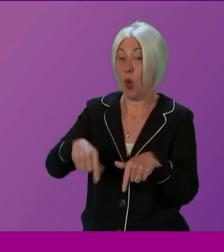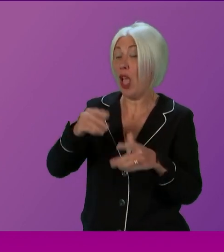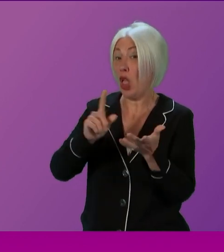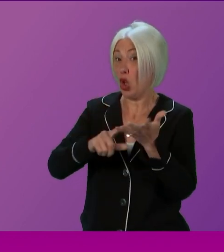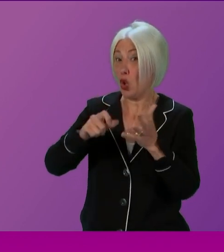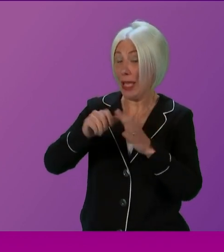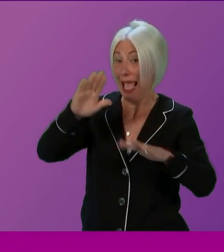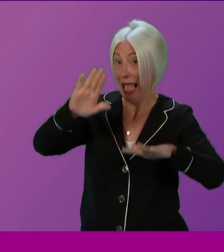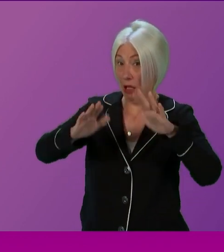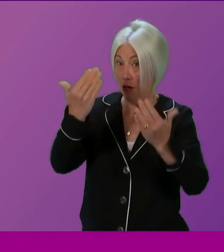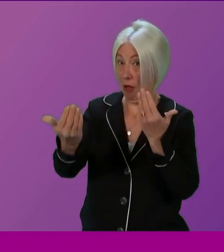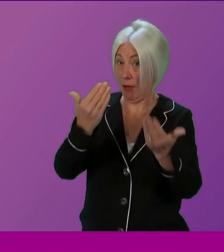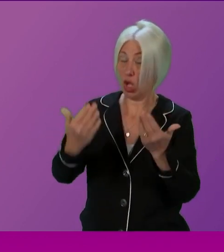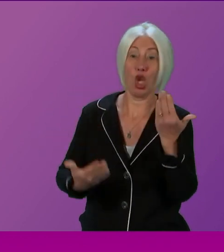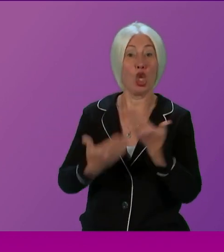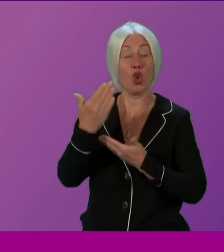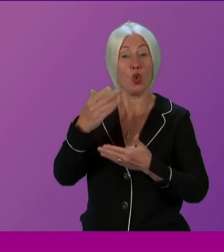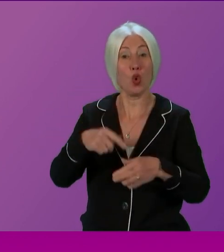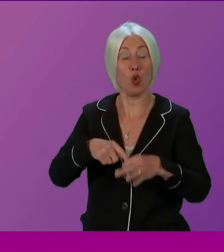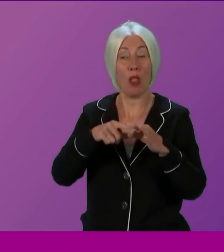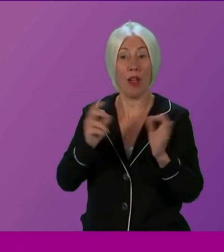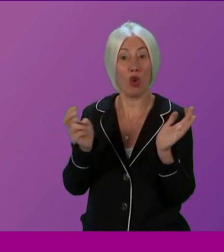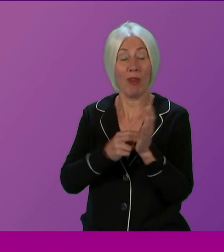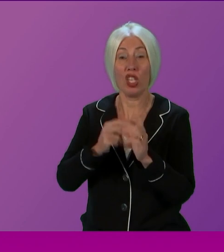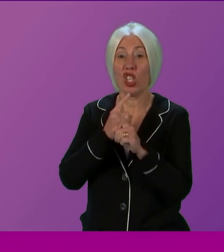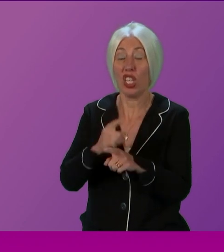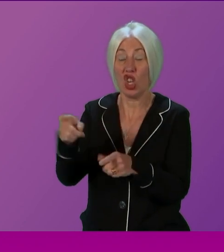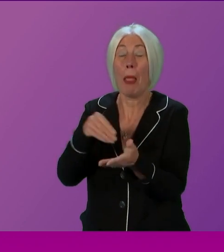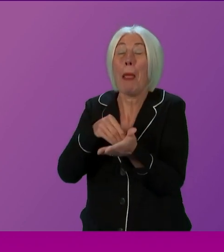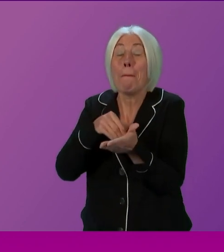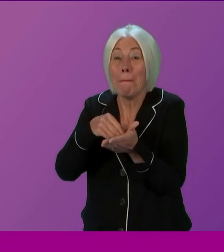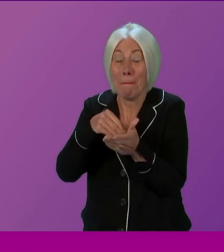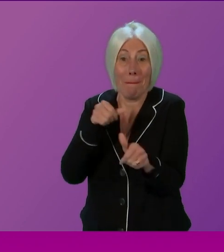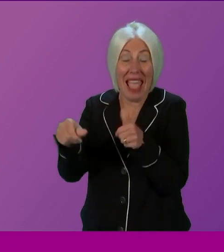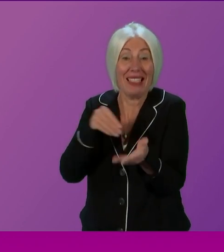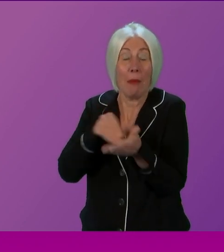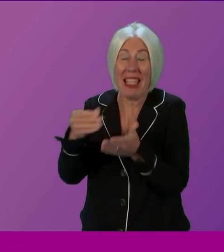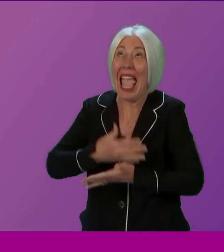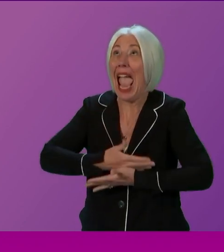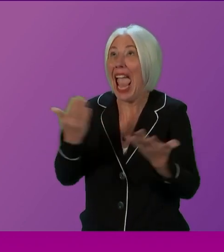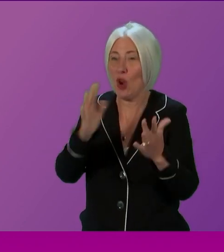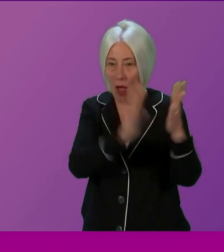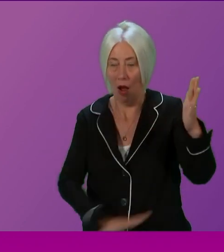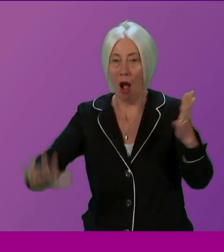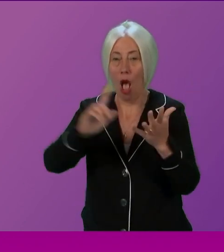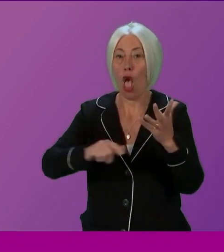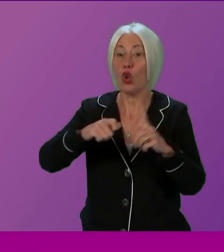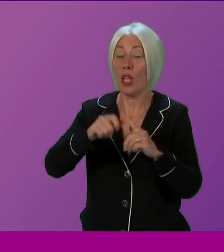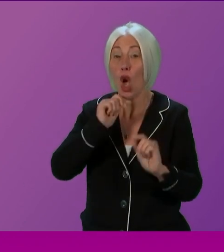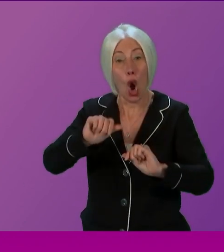new fully registered teachers in Scotland are the best paid anywhere in the UK. It is a good deal and it is a fair deal, and I hope that